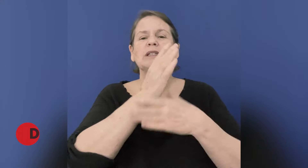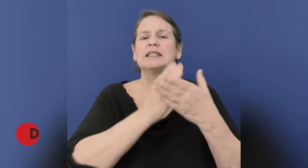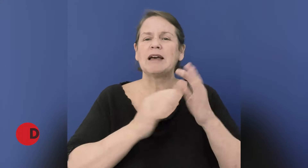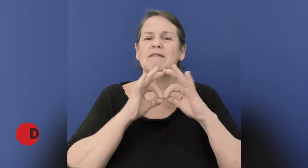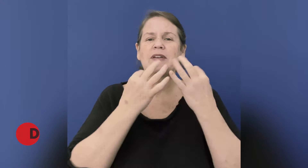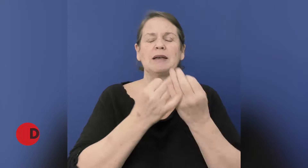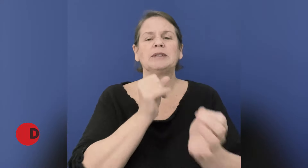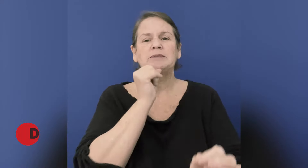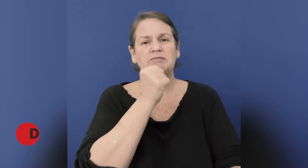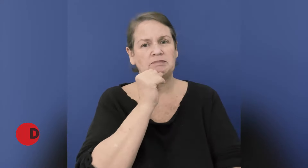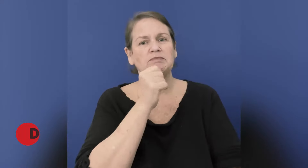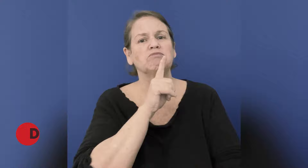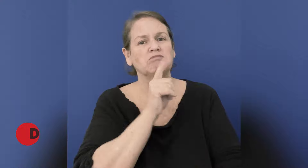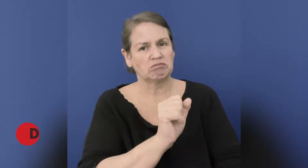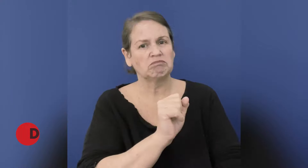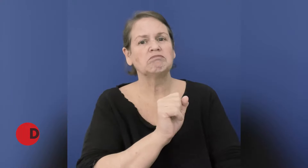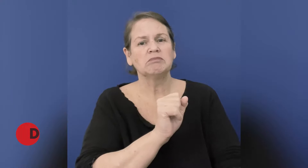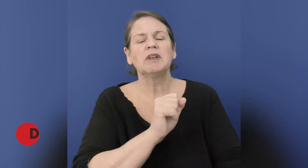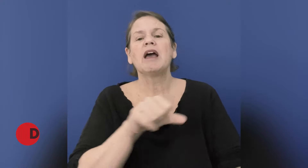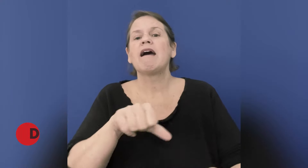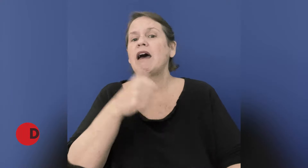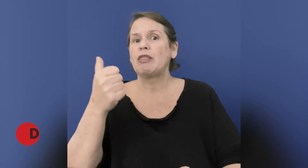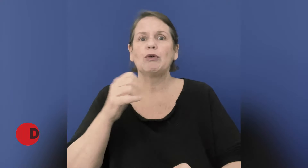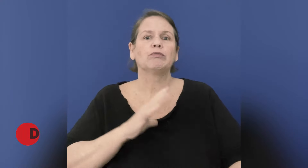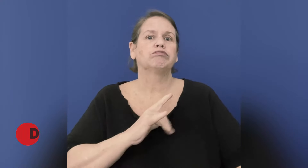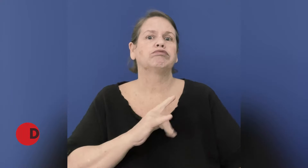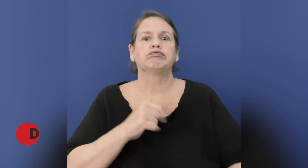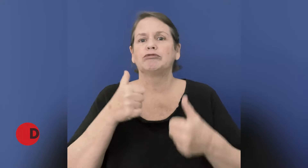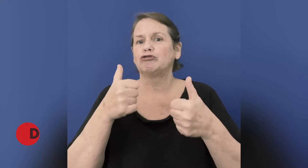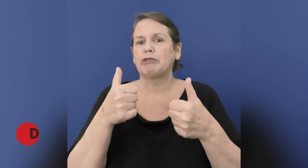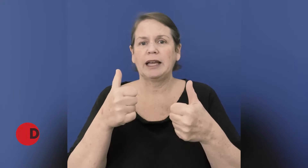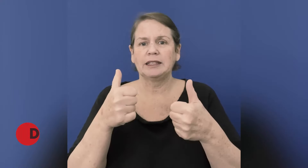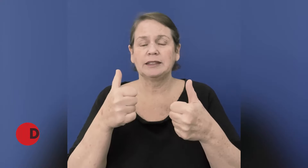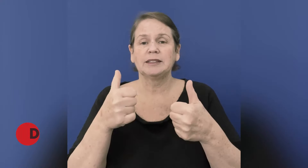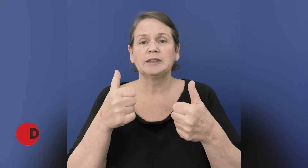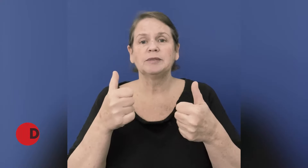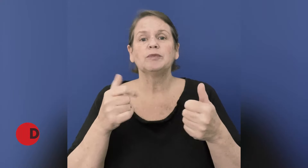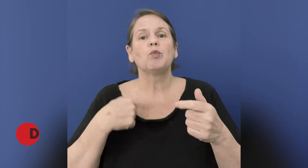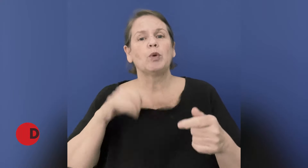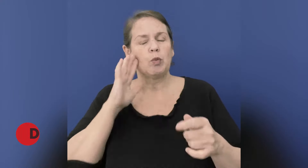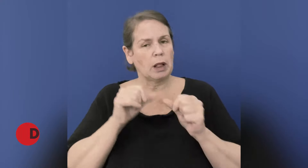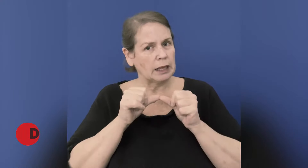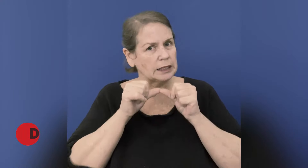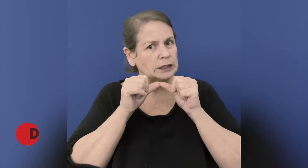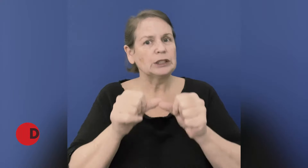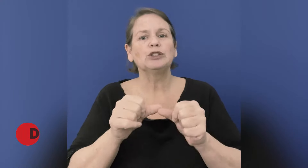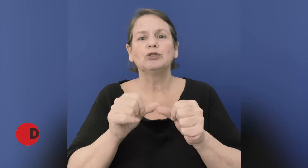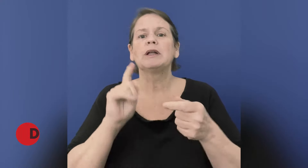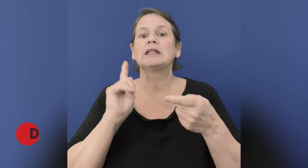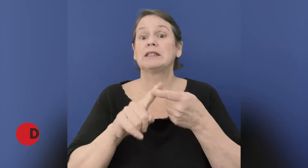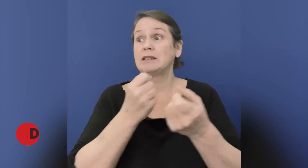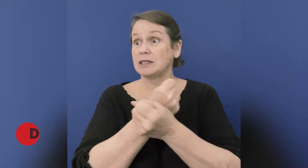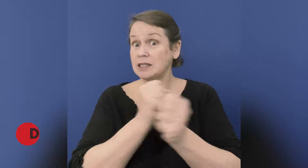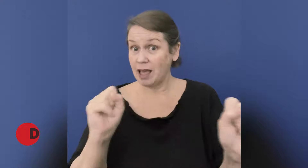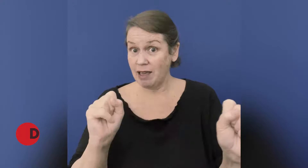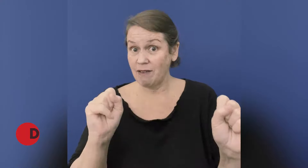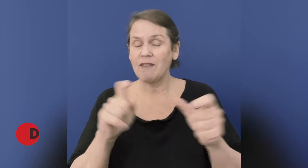Some families have really suffered from the change. Others find this much easier and think it’s great. So, we will continue with virtual services until it’s safe,